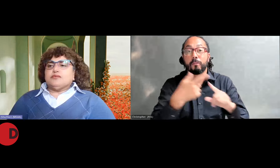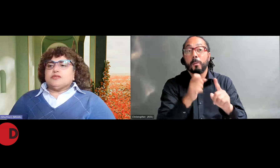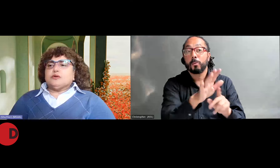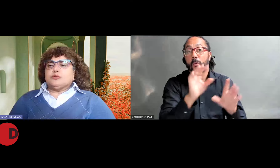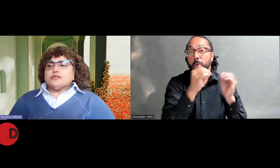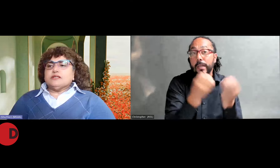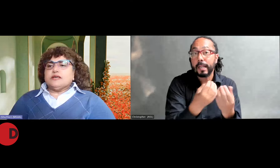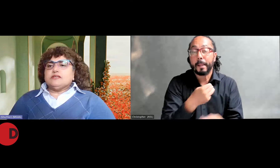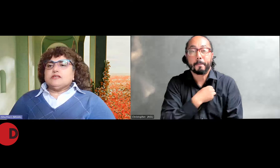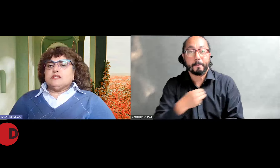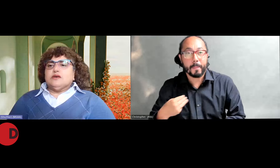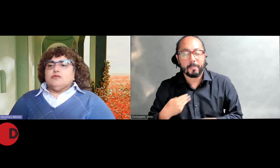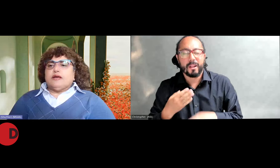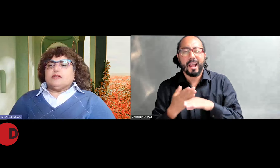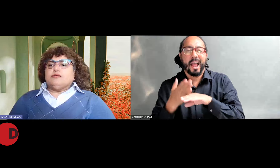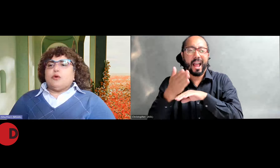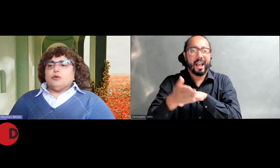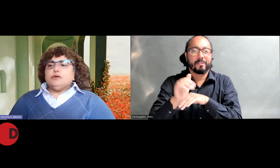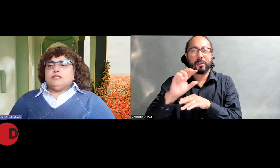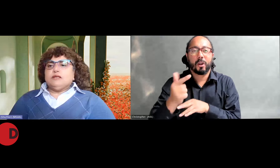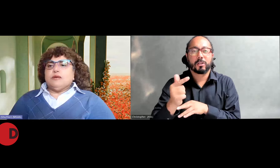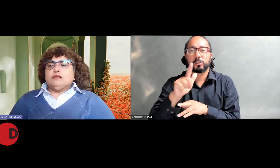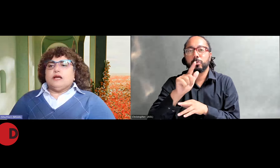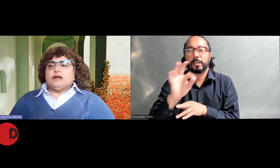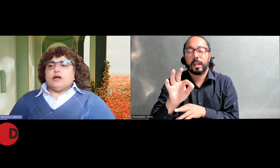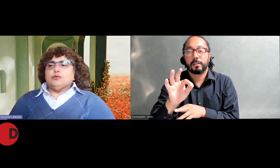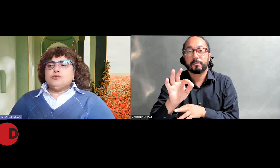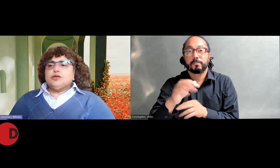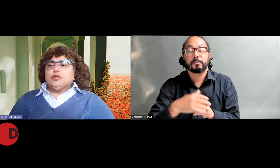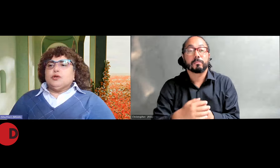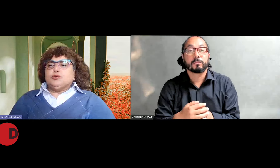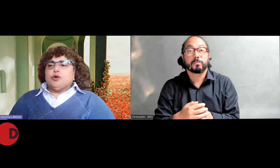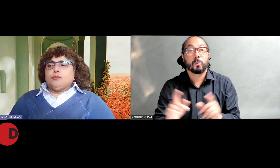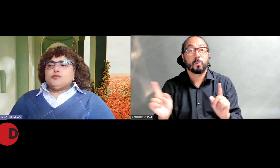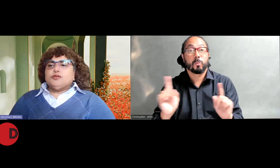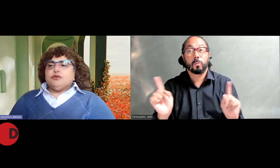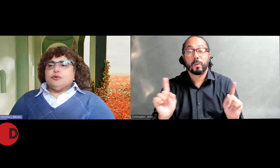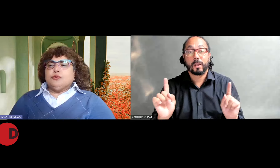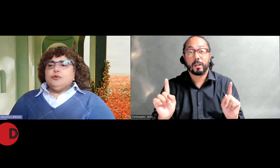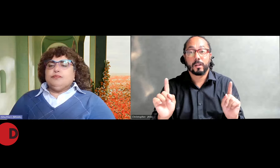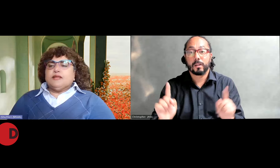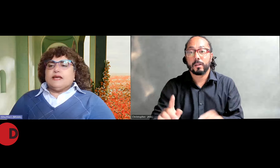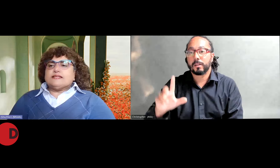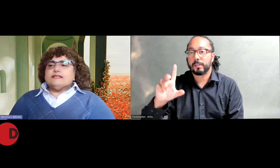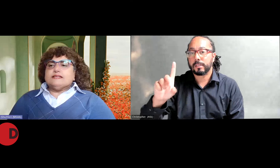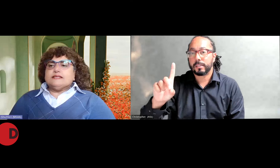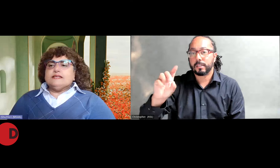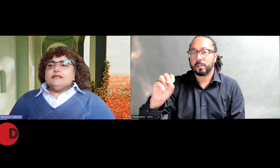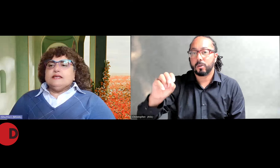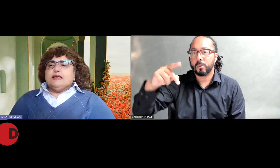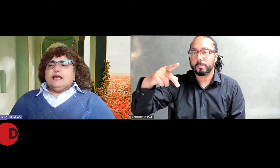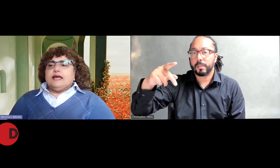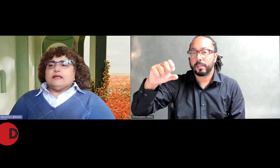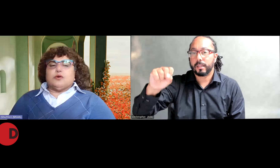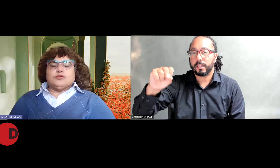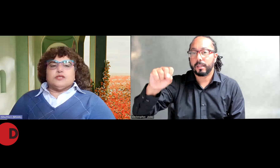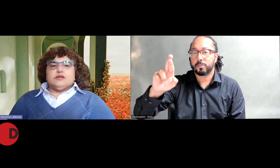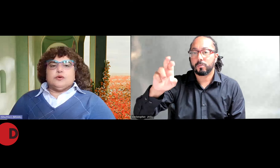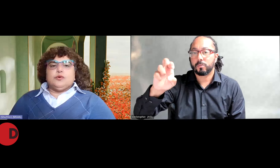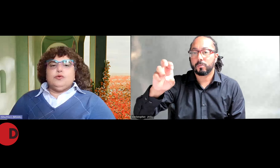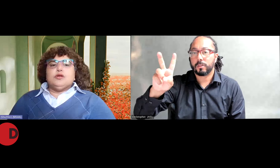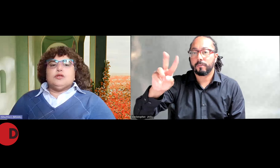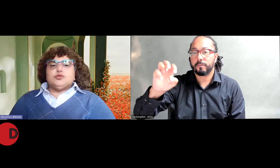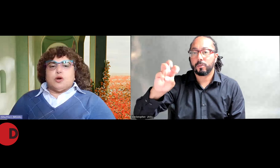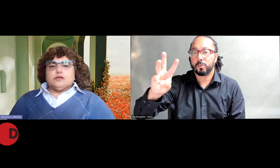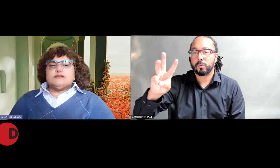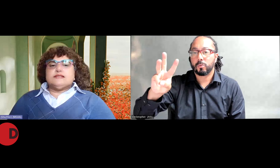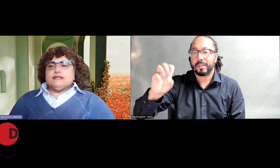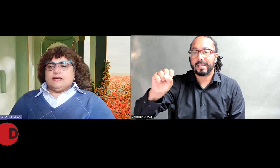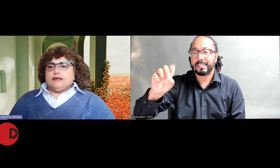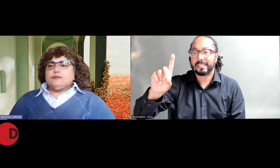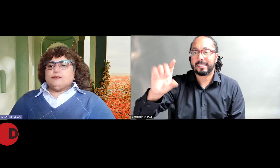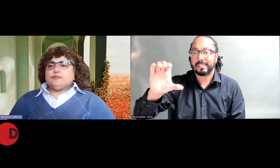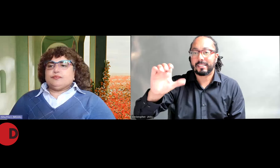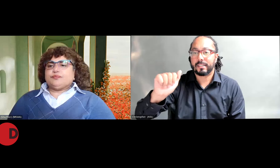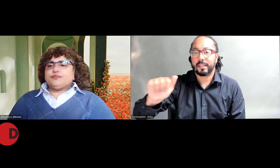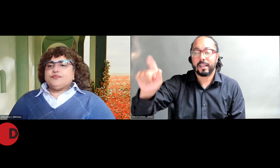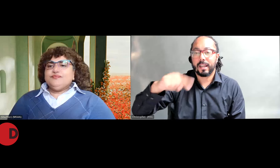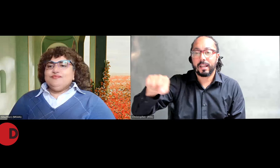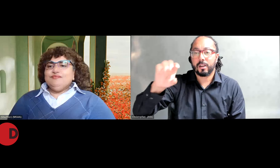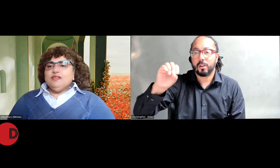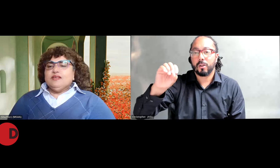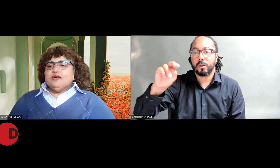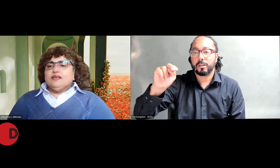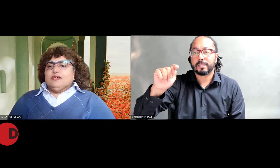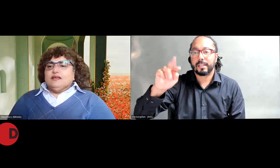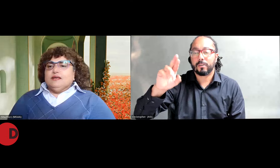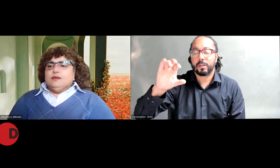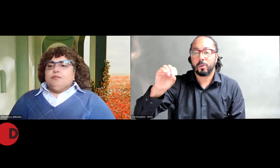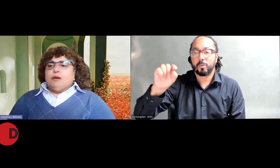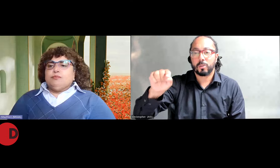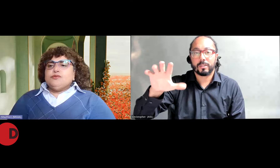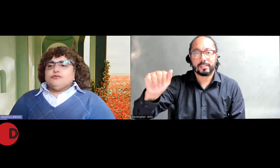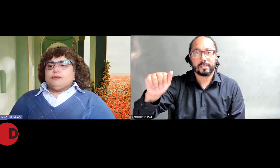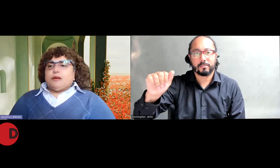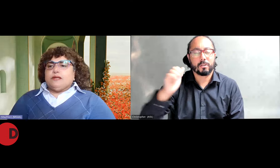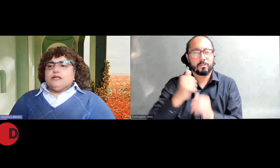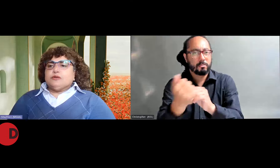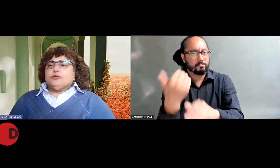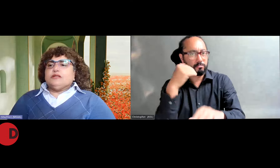from your organization or members after August 29 at DOPSreviewSDC@ontario.ca.